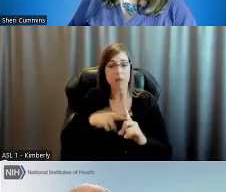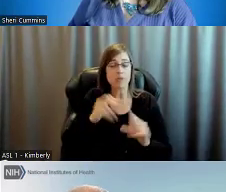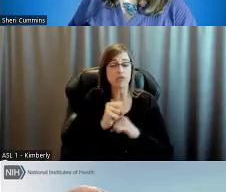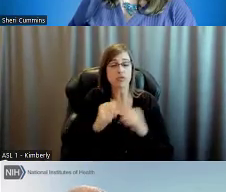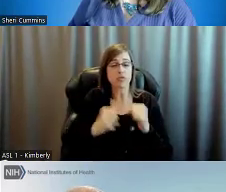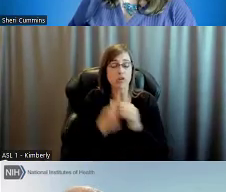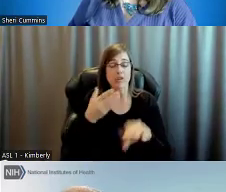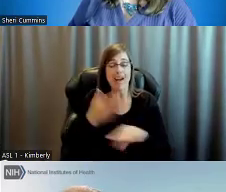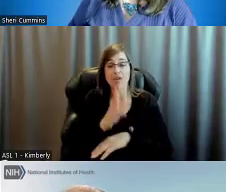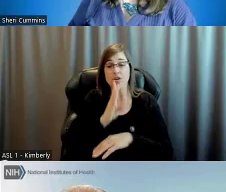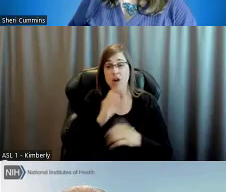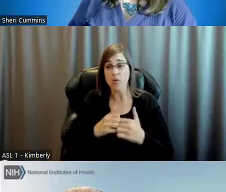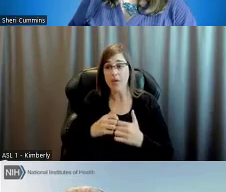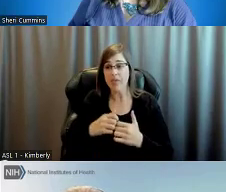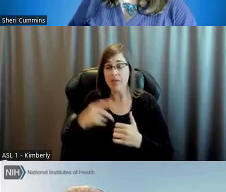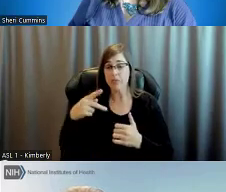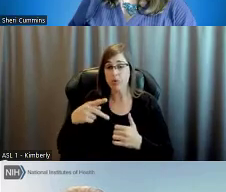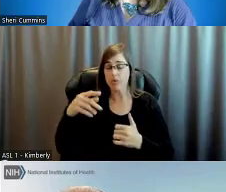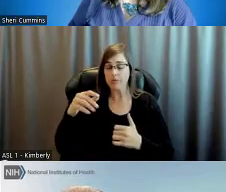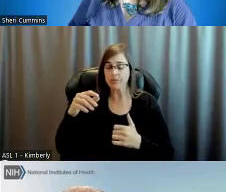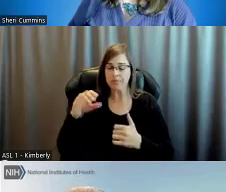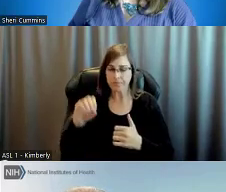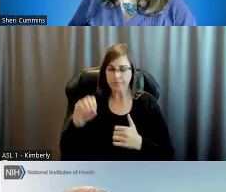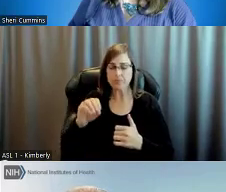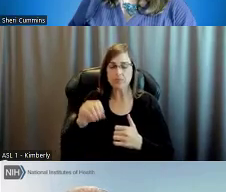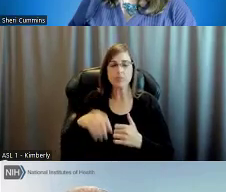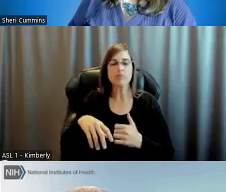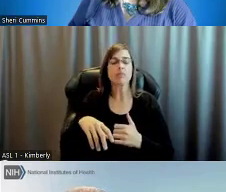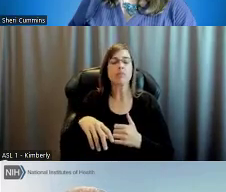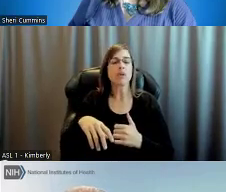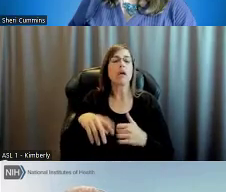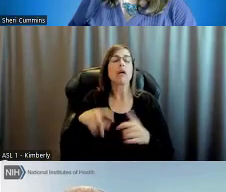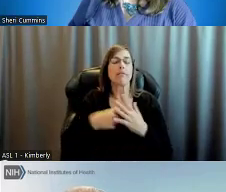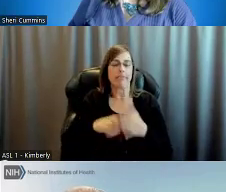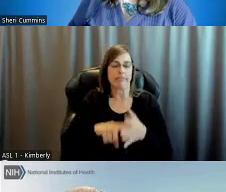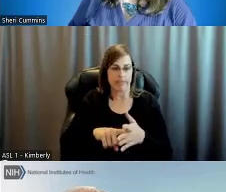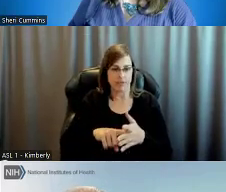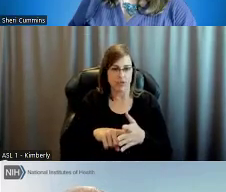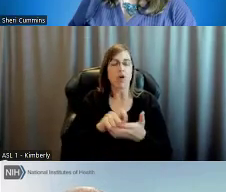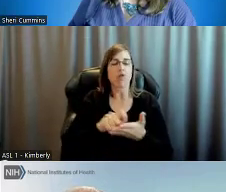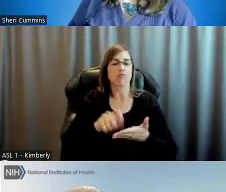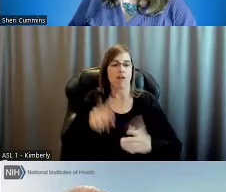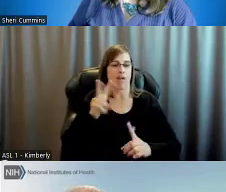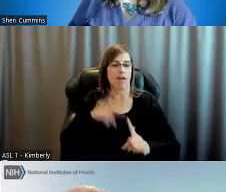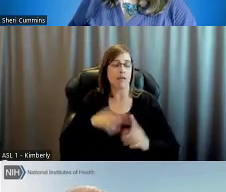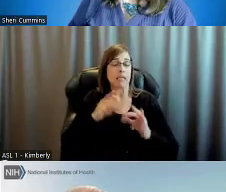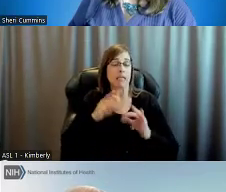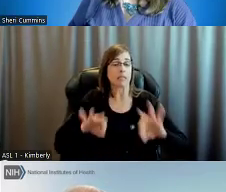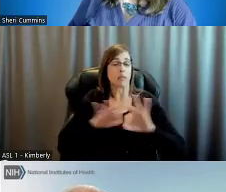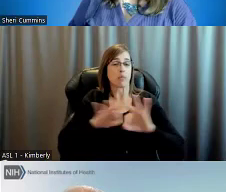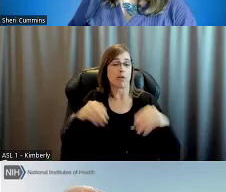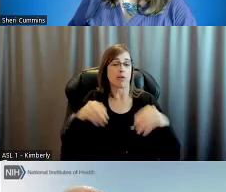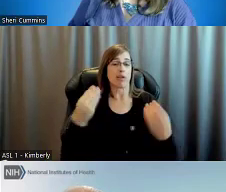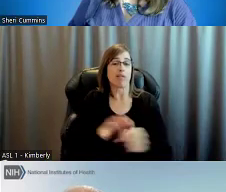figure out what grant mechanism you're going to do. Then, you can begin writing your application. It's important you give yourself enough time to write it